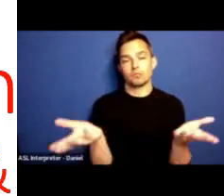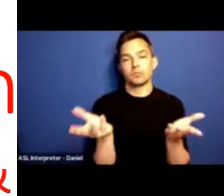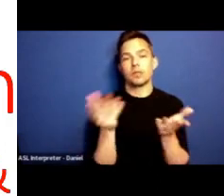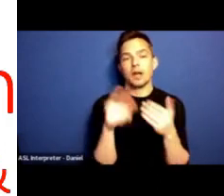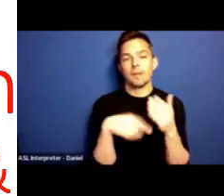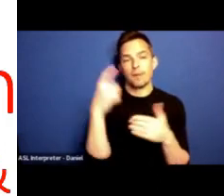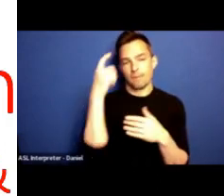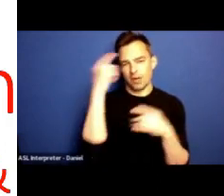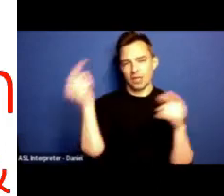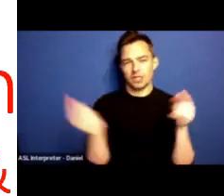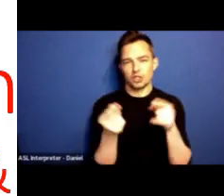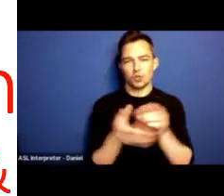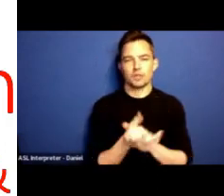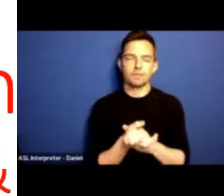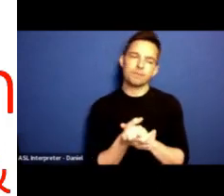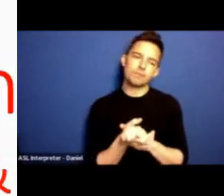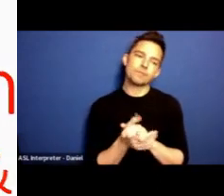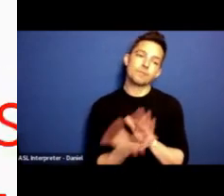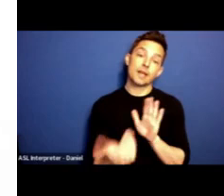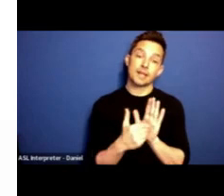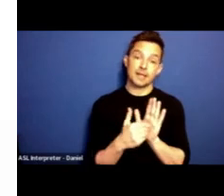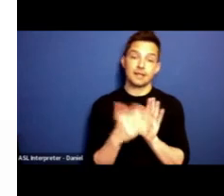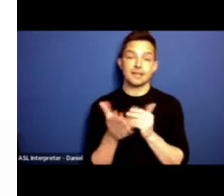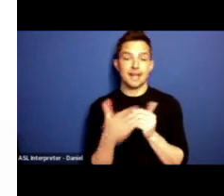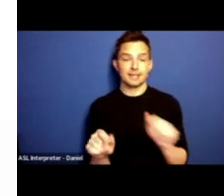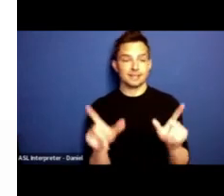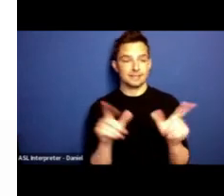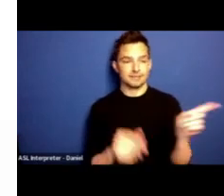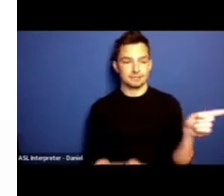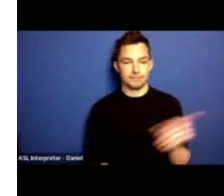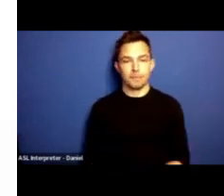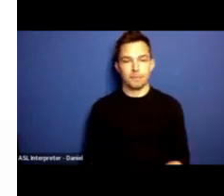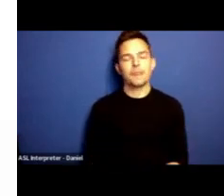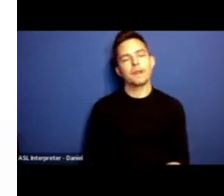injury. Again, next. So, some of